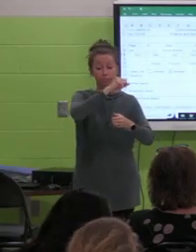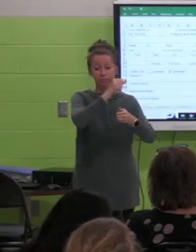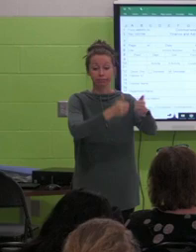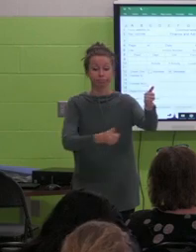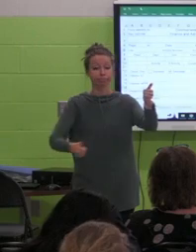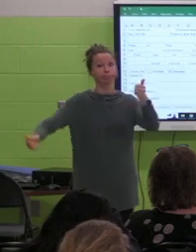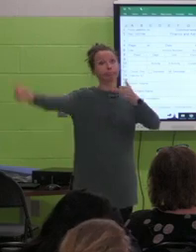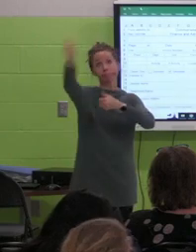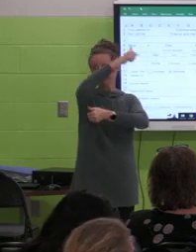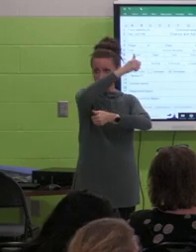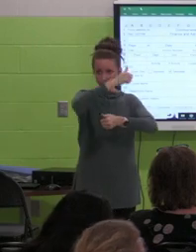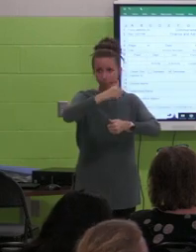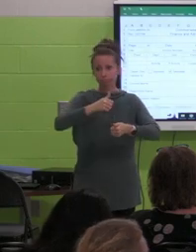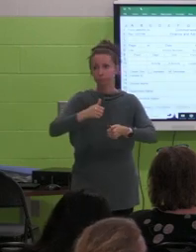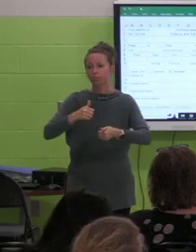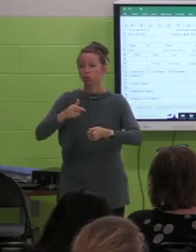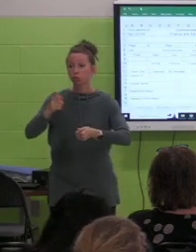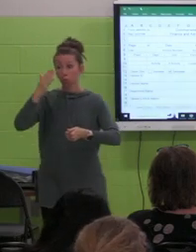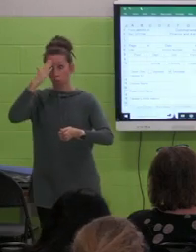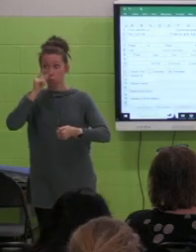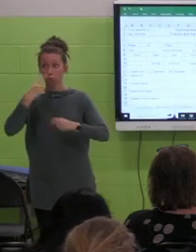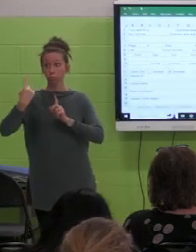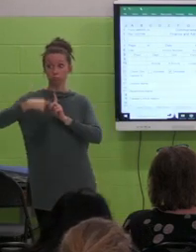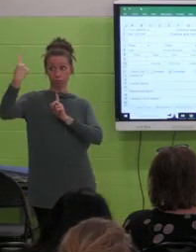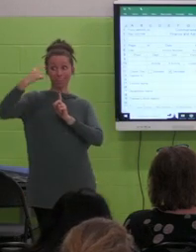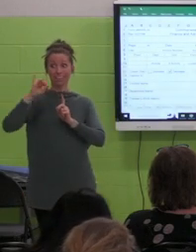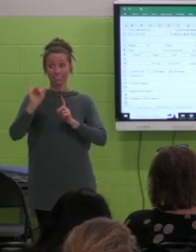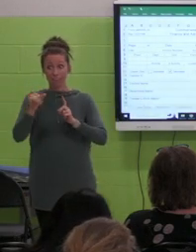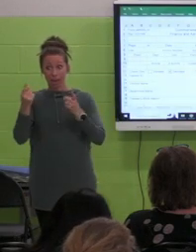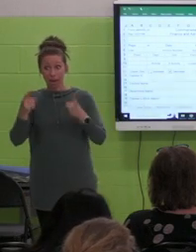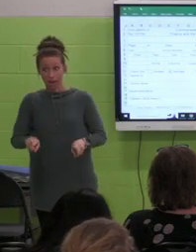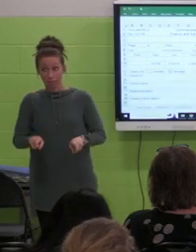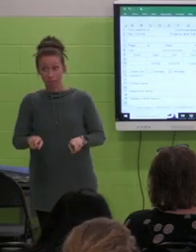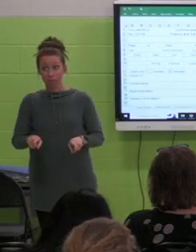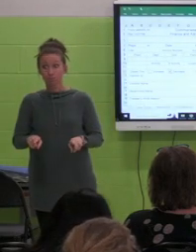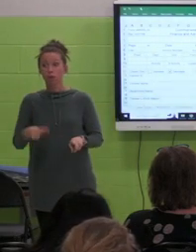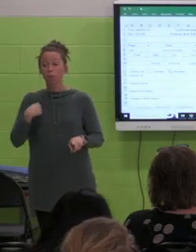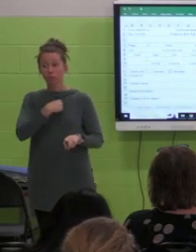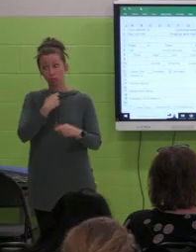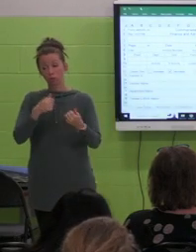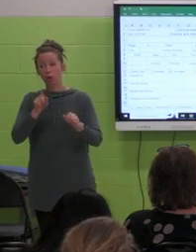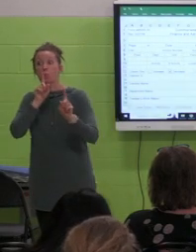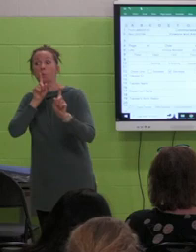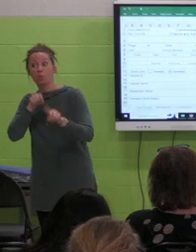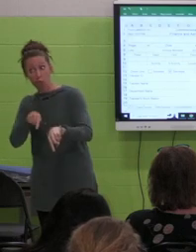and um you know who catches heat when that happens people trying to order stuff to I